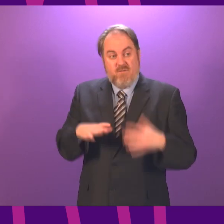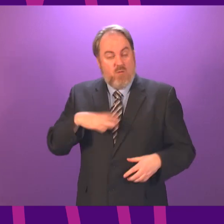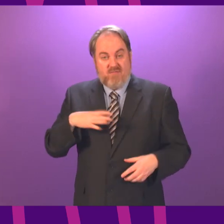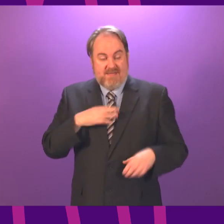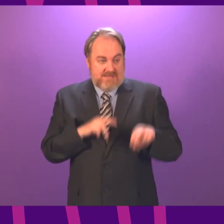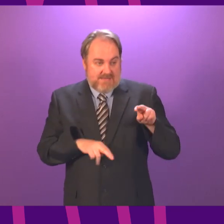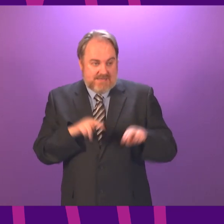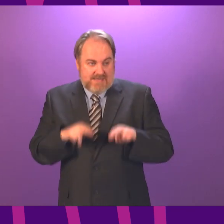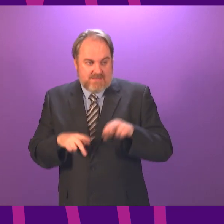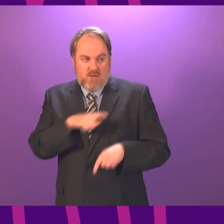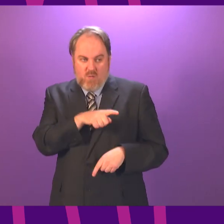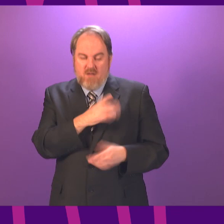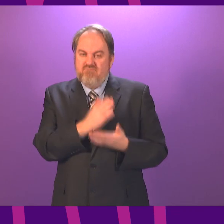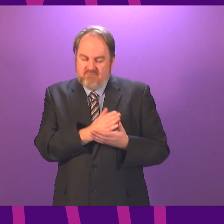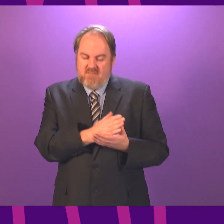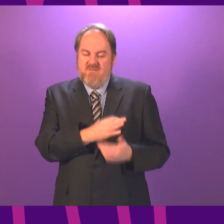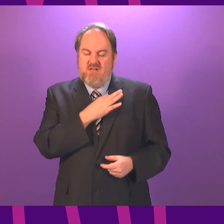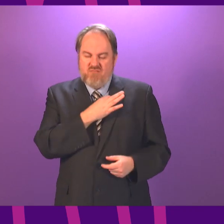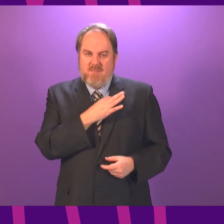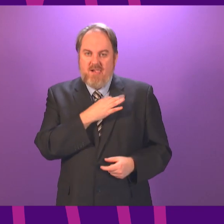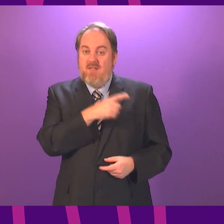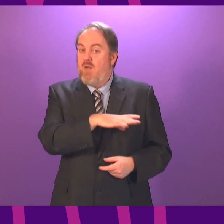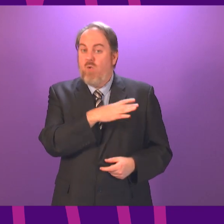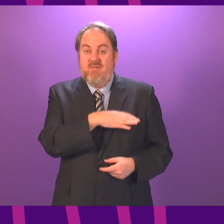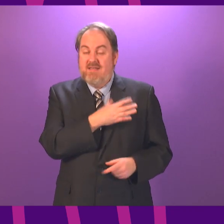being clinically extremely vulnerable and who therefore will have been vaccinated as